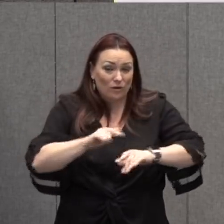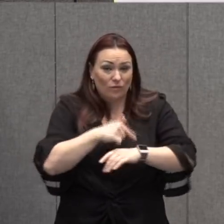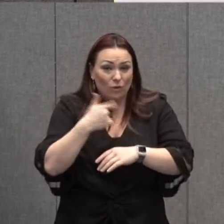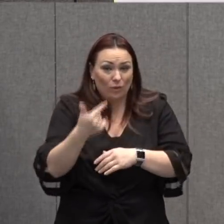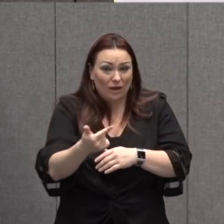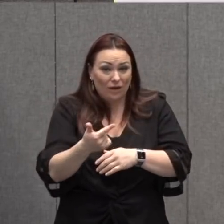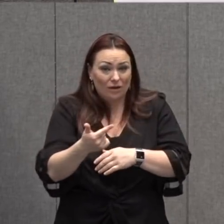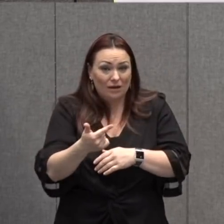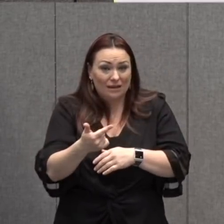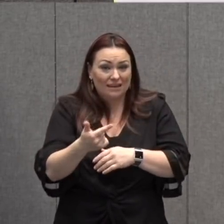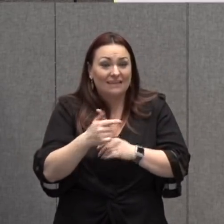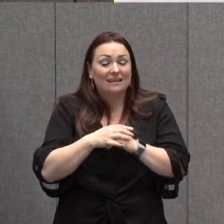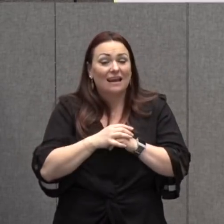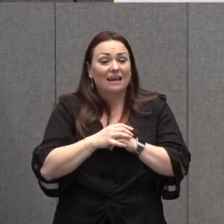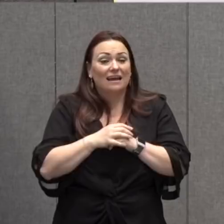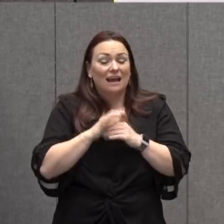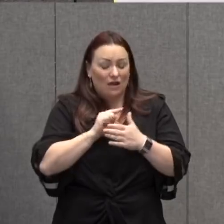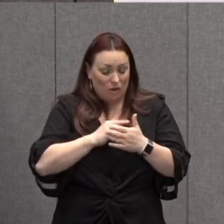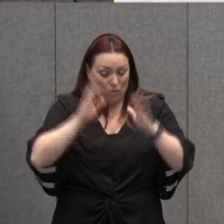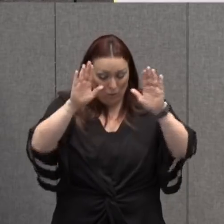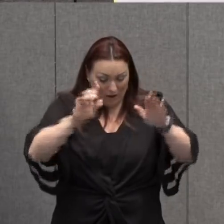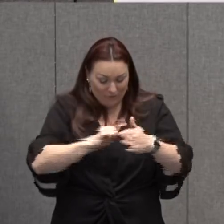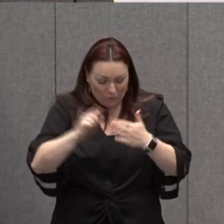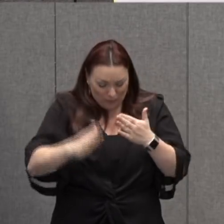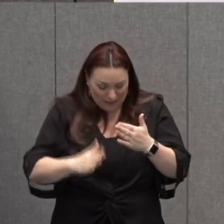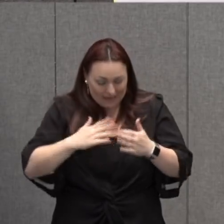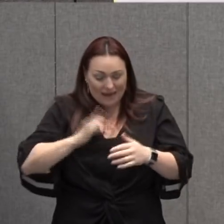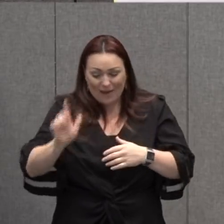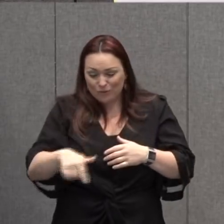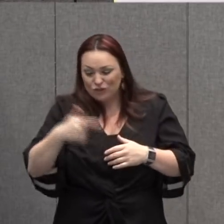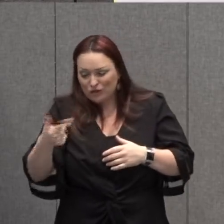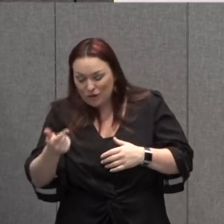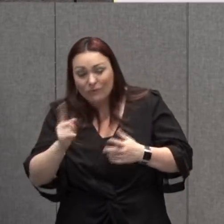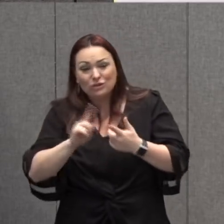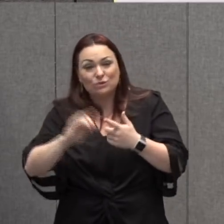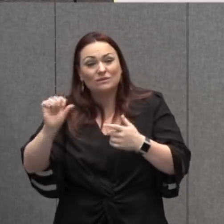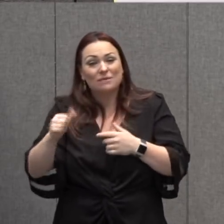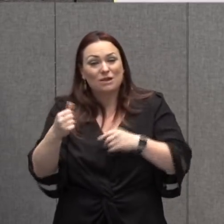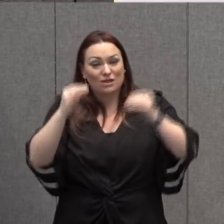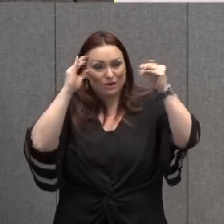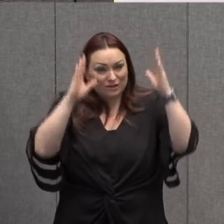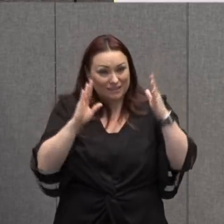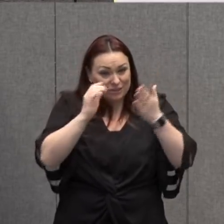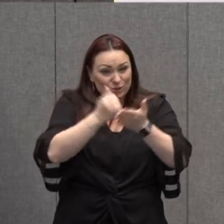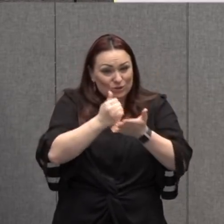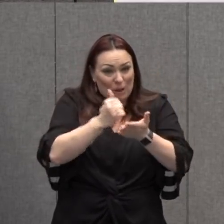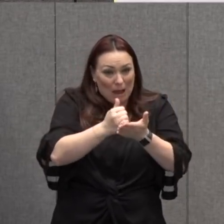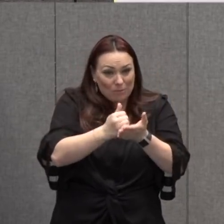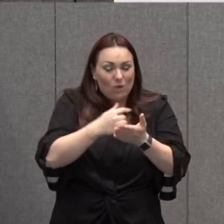to some other teachers to help you, I think they're gonna teach you another game,